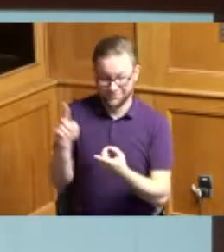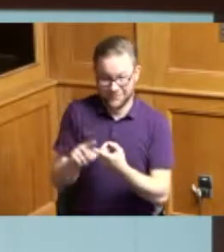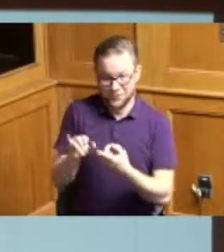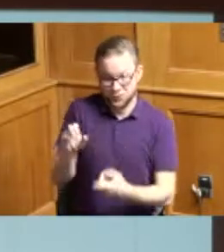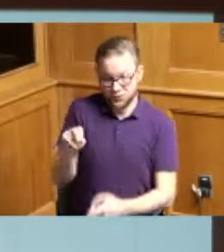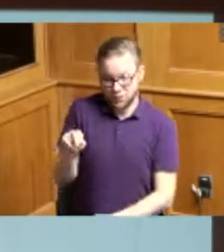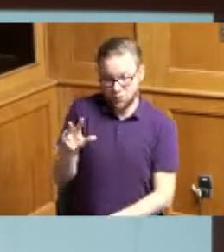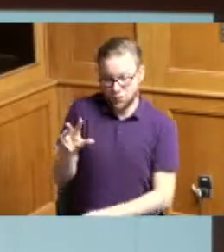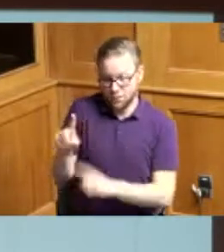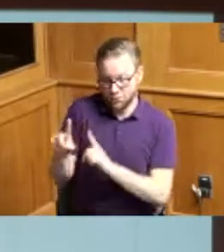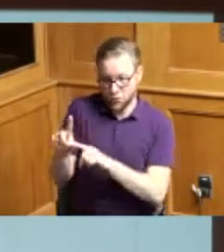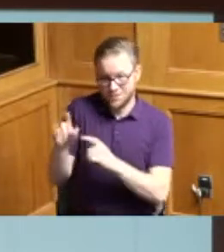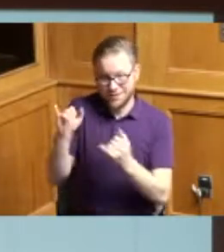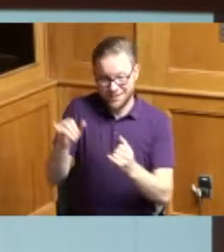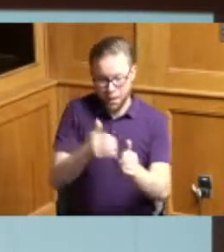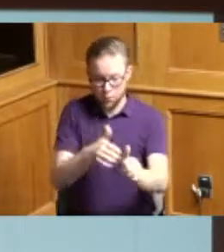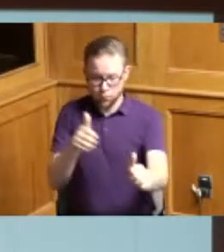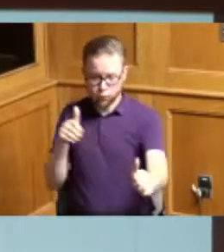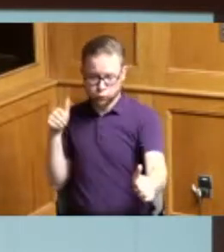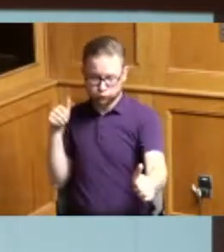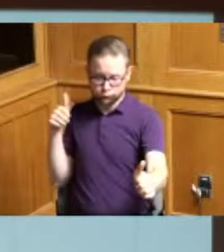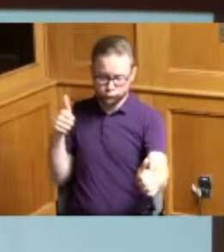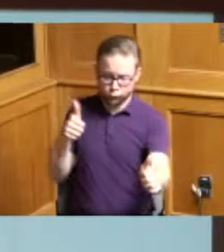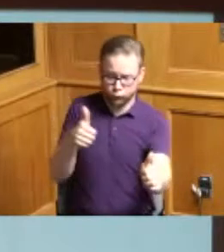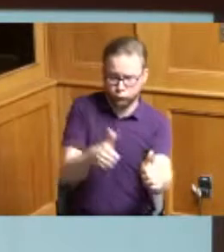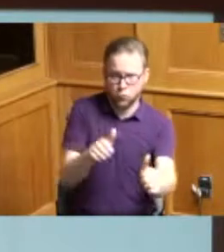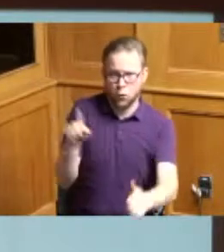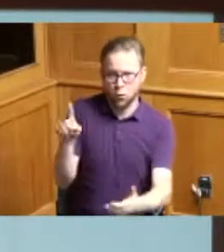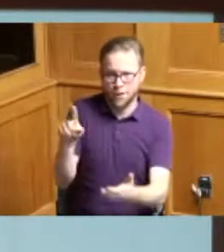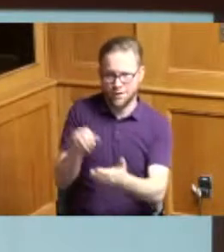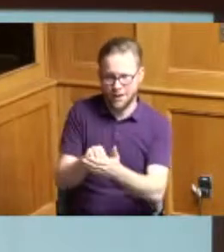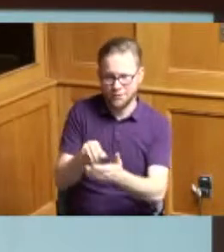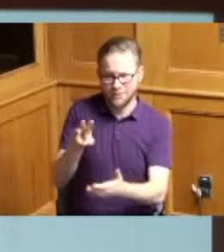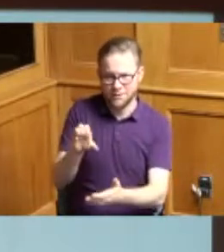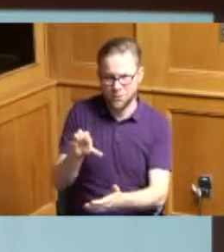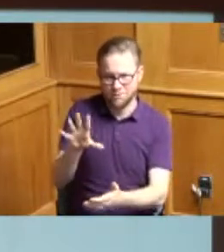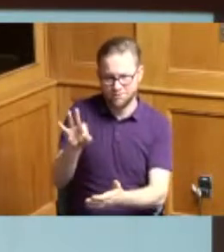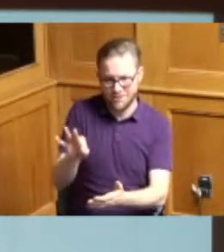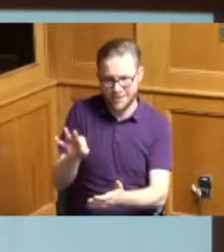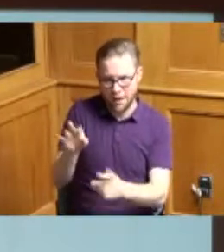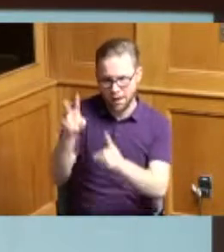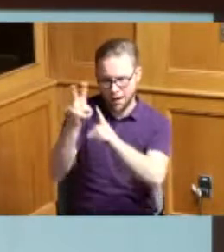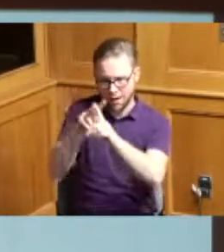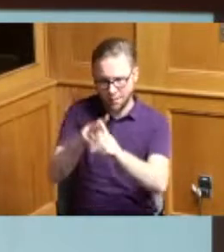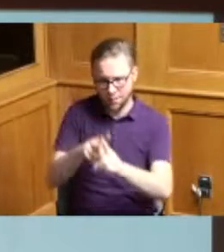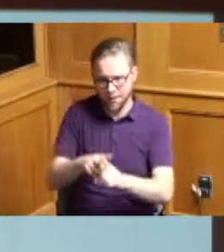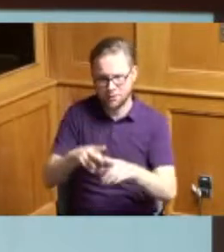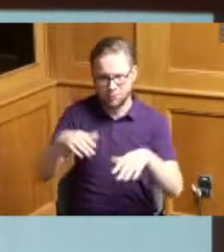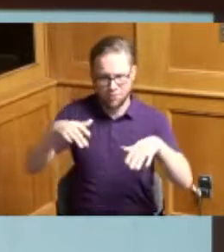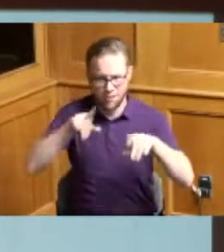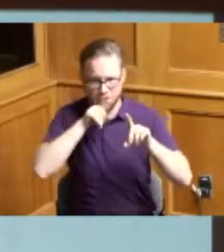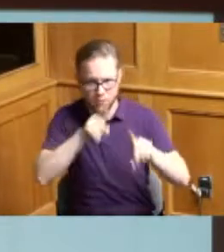to 1659 applications so we've made substantial progress over the last two and a half weeks or so